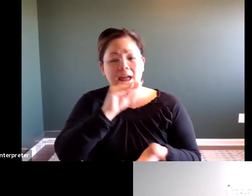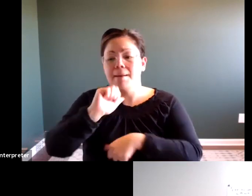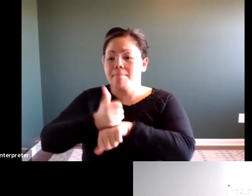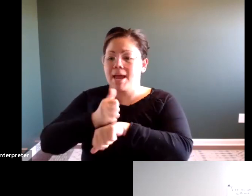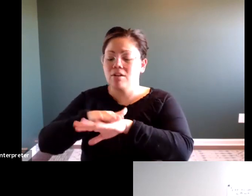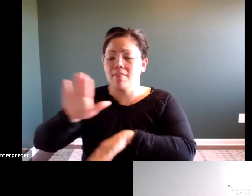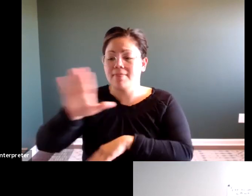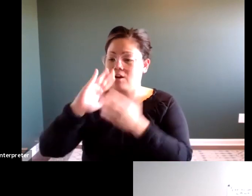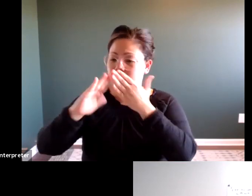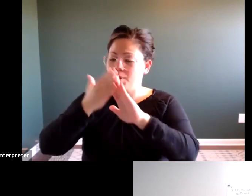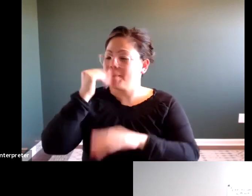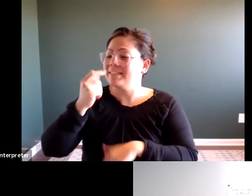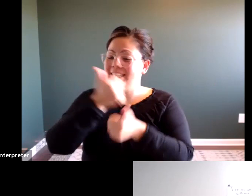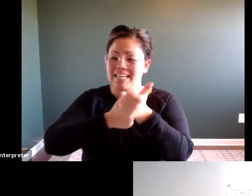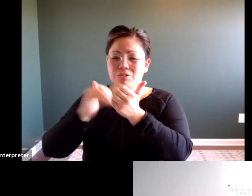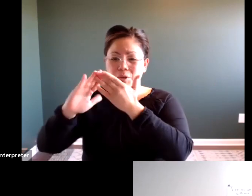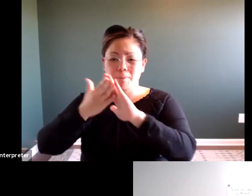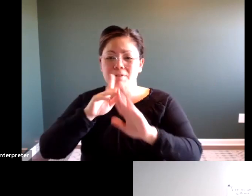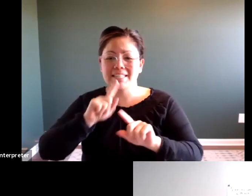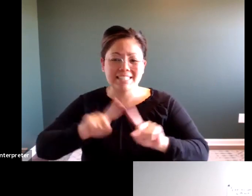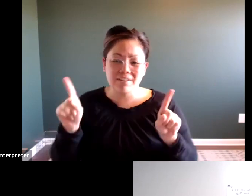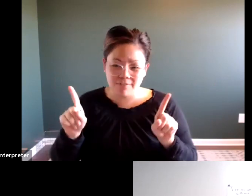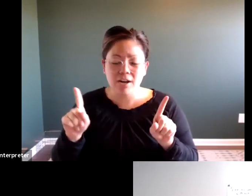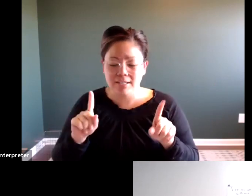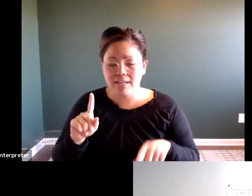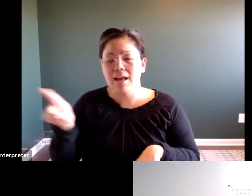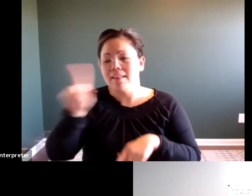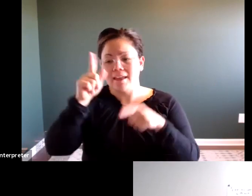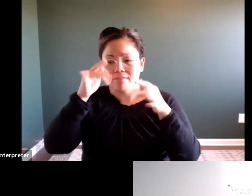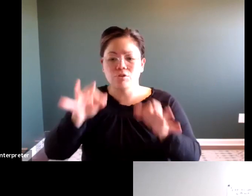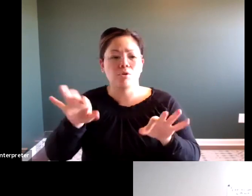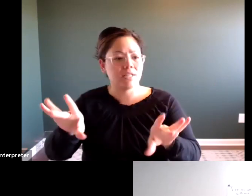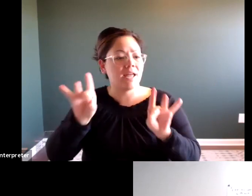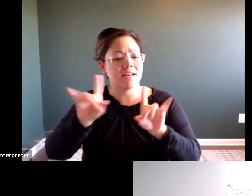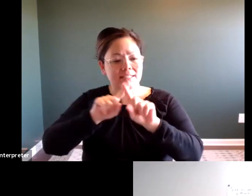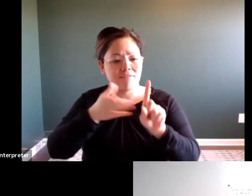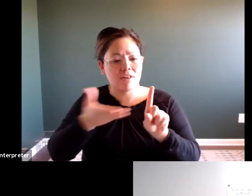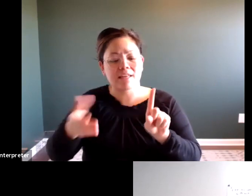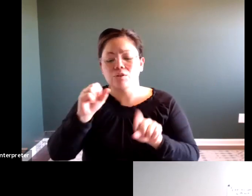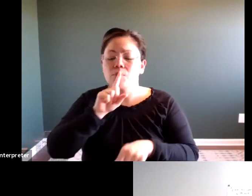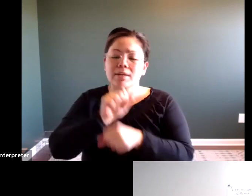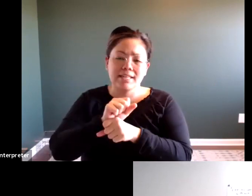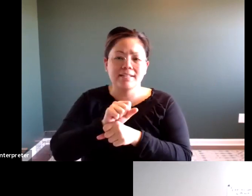because every community is a little bit different have chosen, you know, different things to do for that. So definitely the local health department.